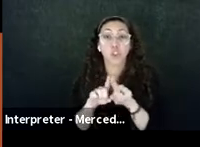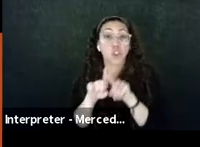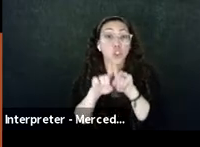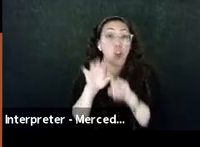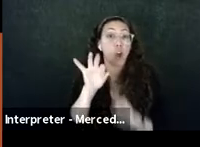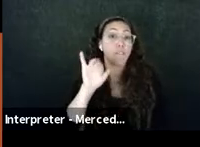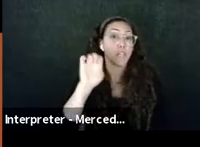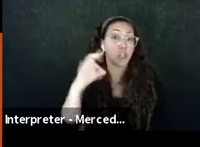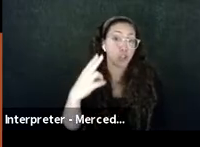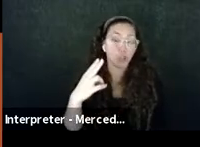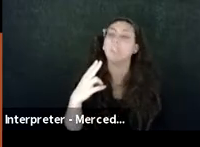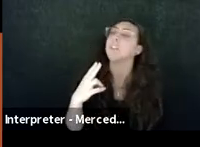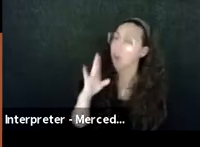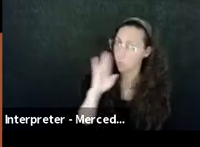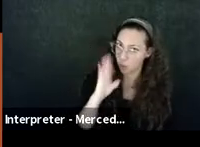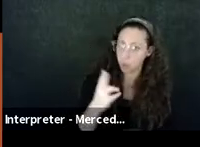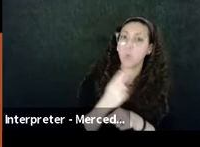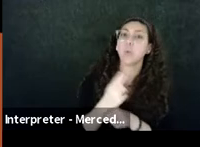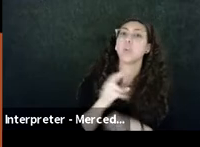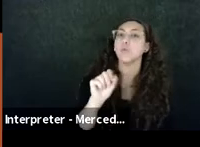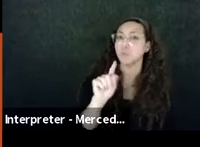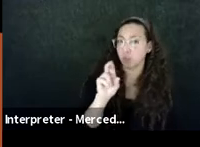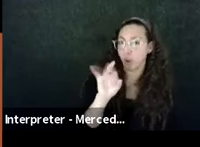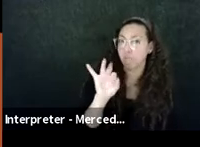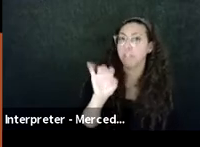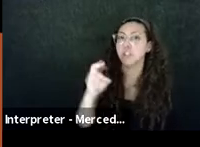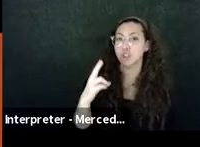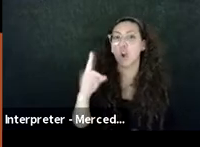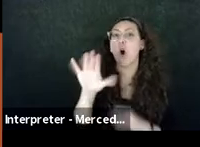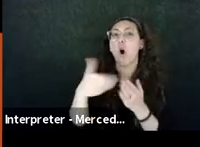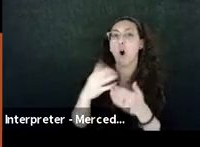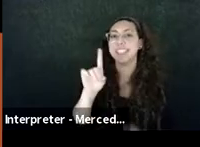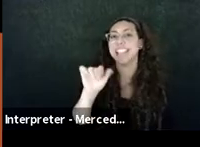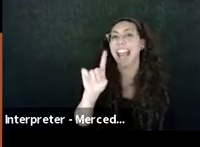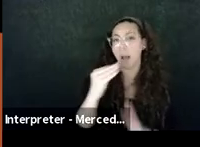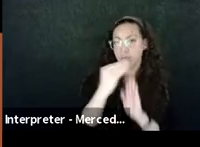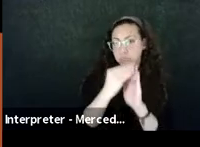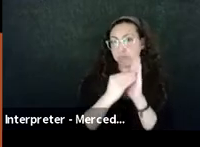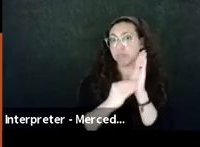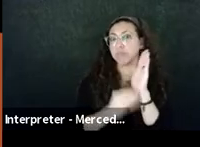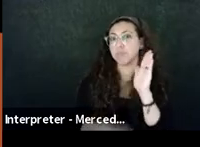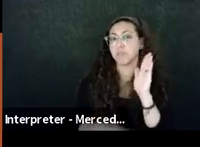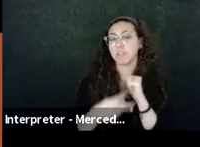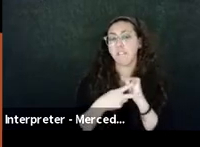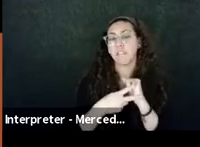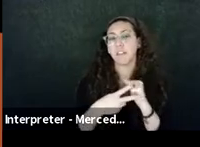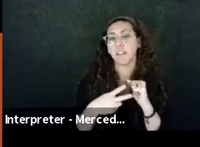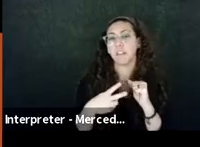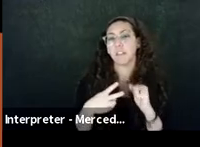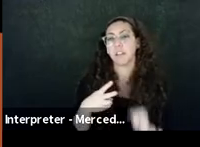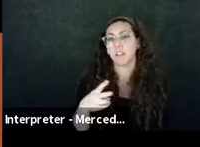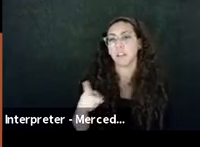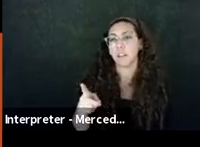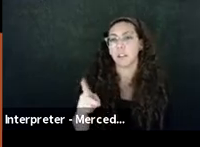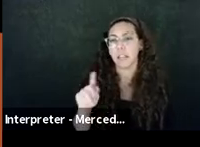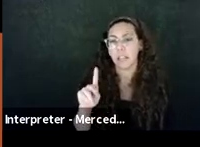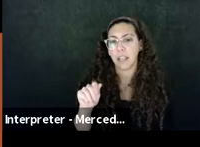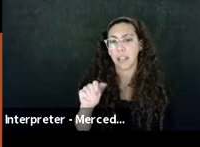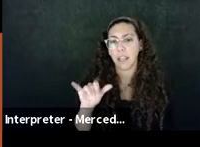Natalie Chavez: We are going to be using starfish to track all of our data. So we have a certain section. So, Kayla, man. I am so glad she's I can see her name here.